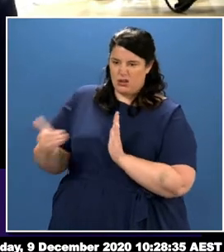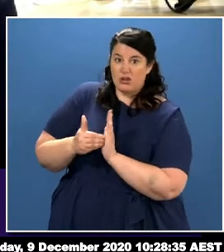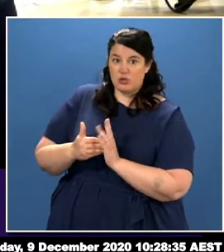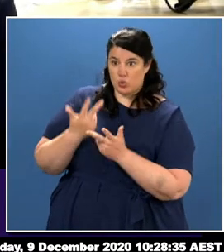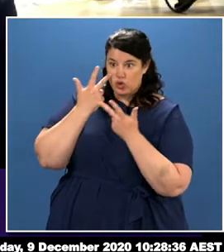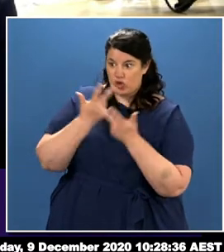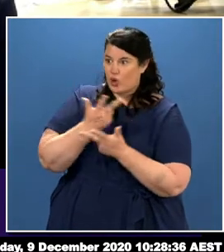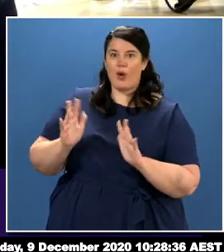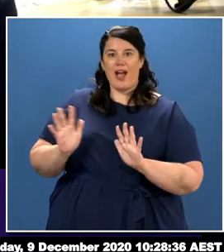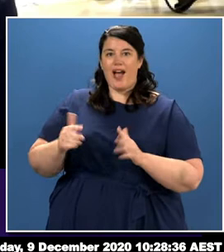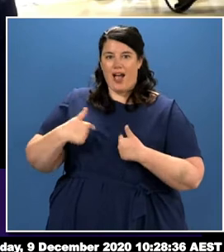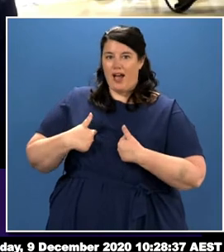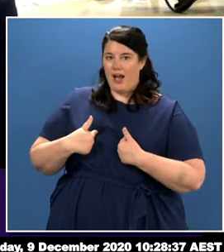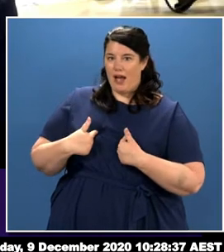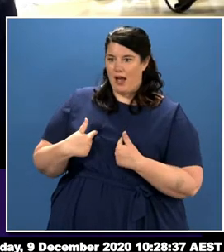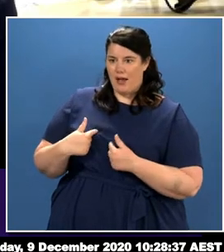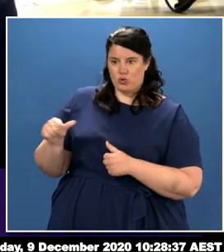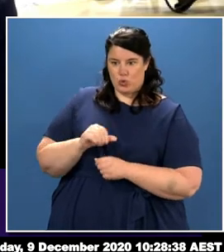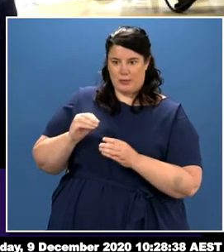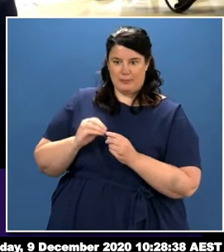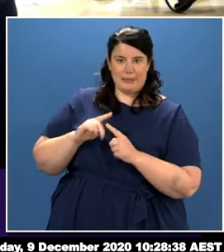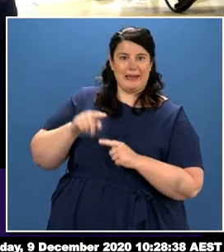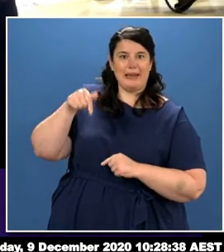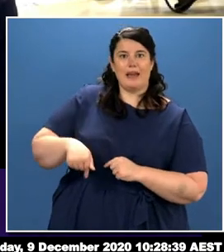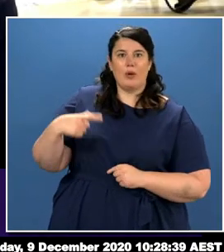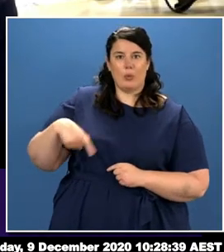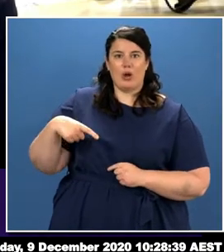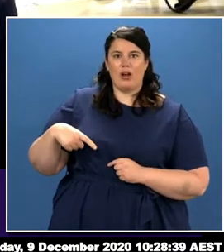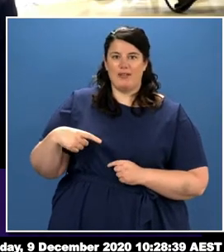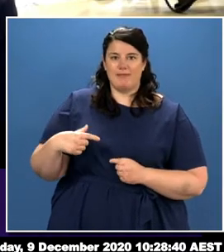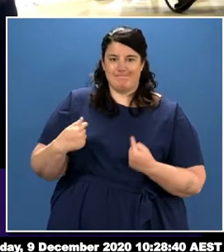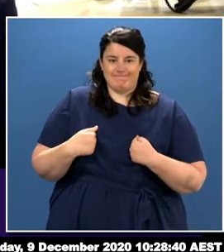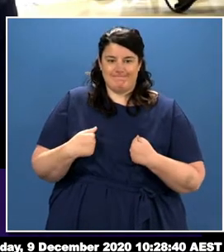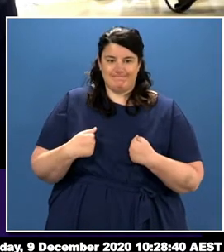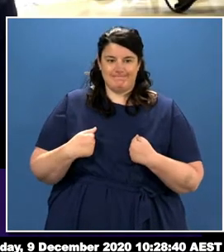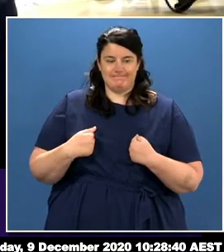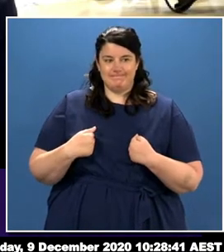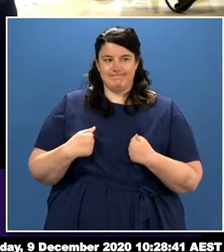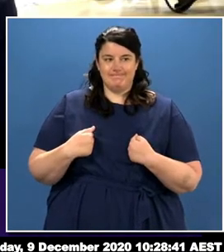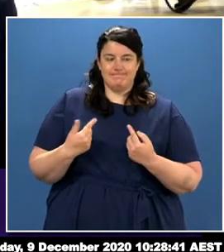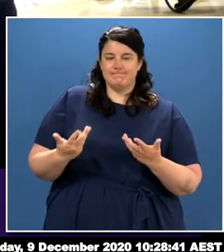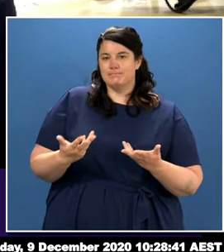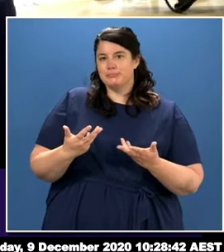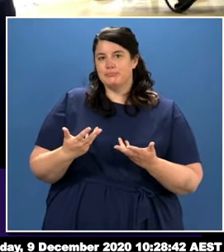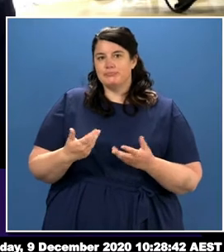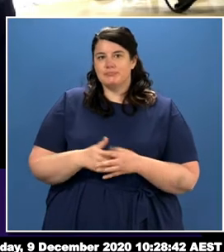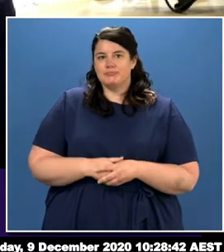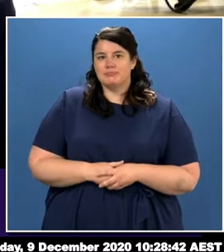everyone that we belong to be there because there is an added --- it's